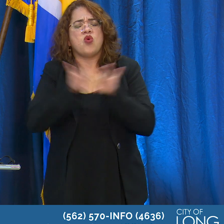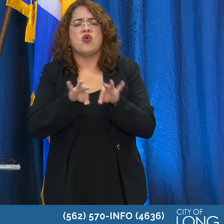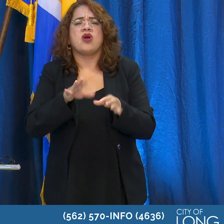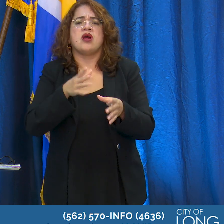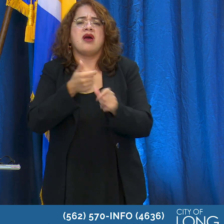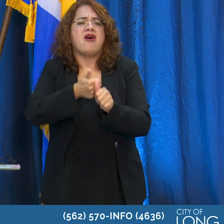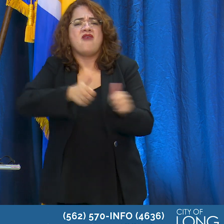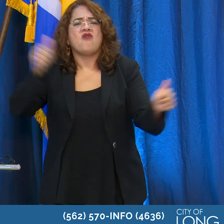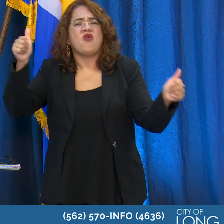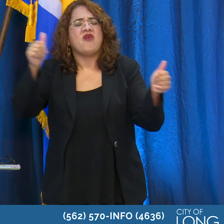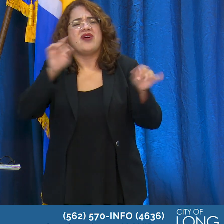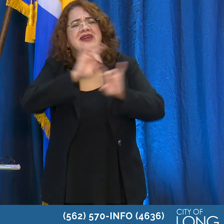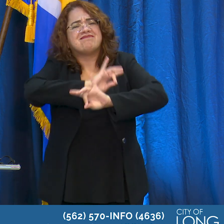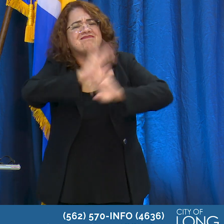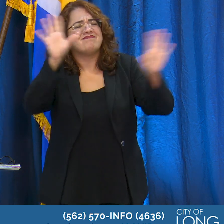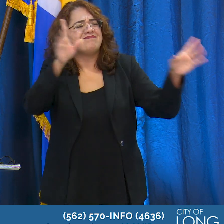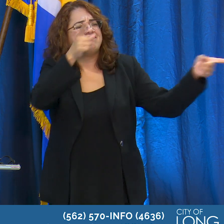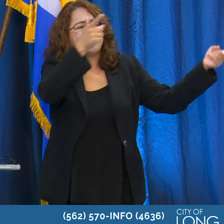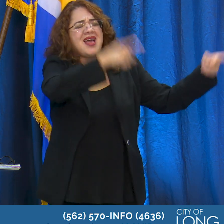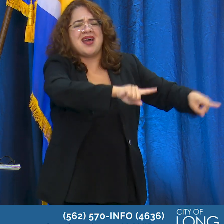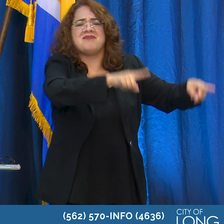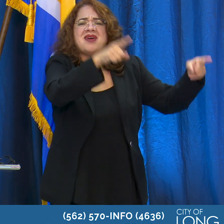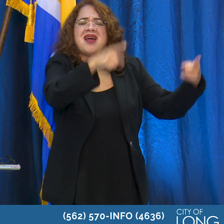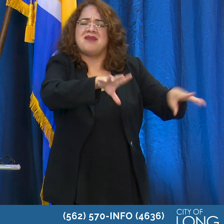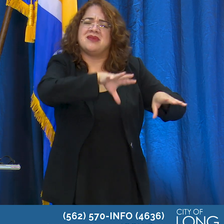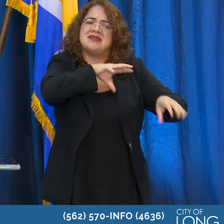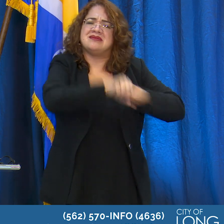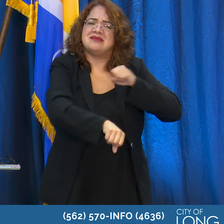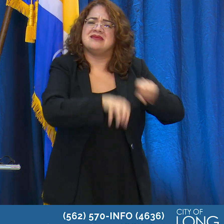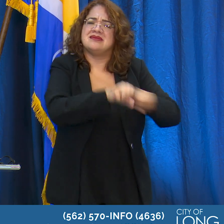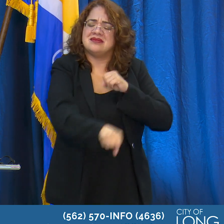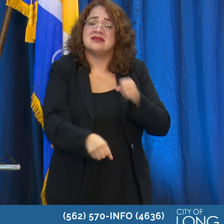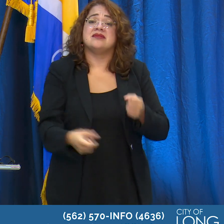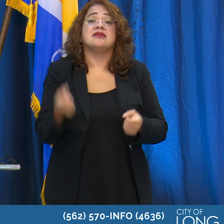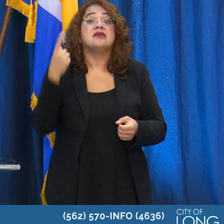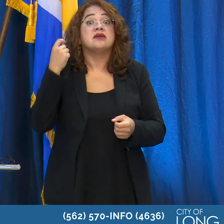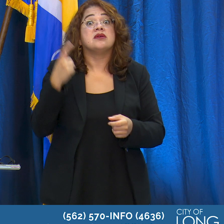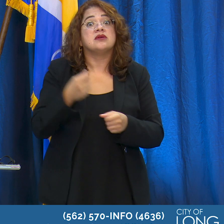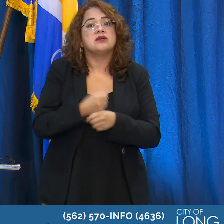activities that are allowed outside. They're safe so most of those are just